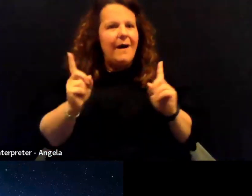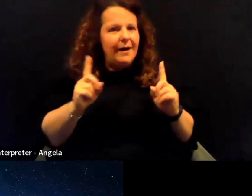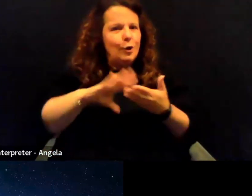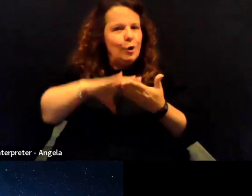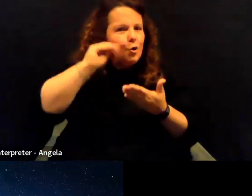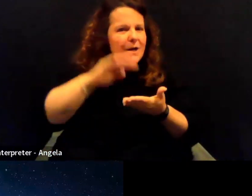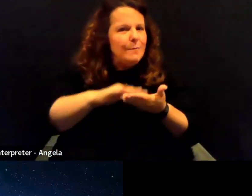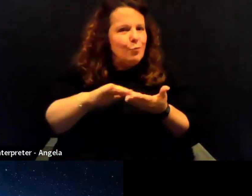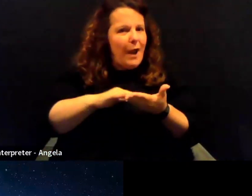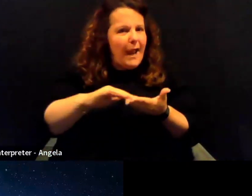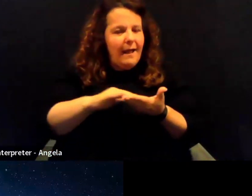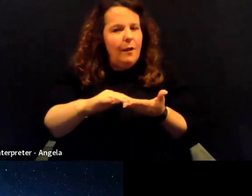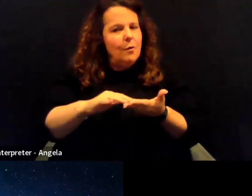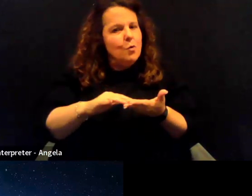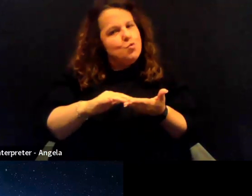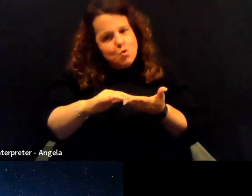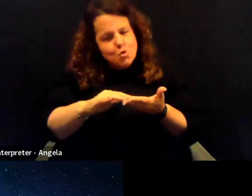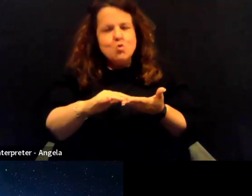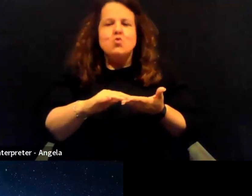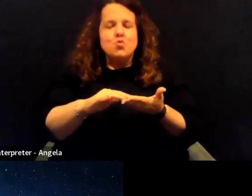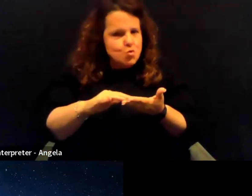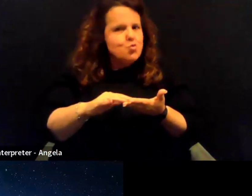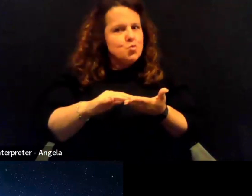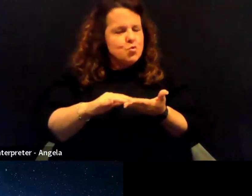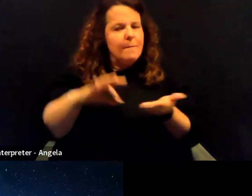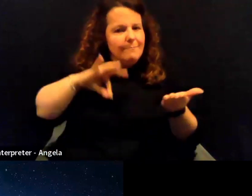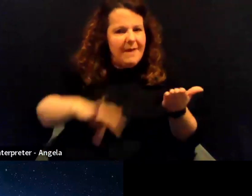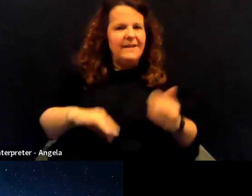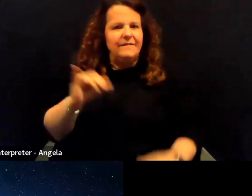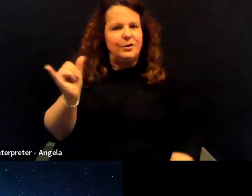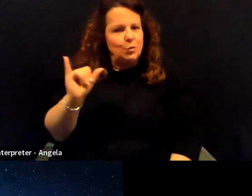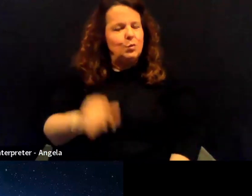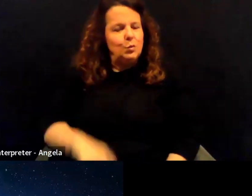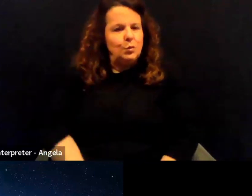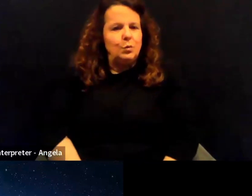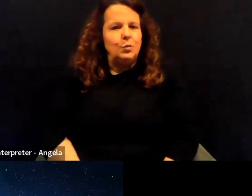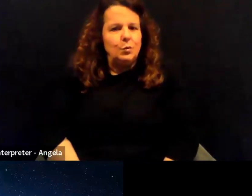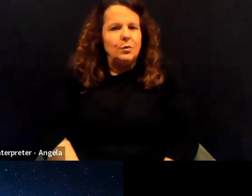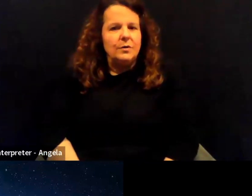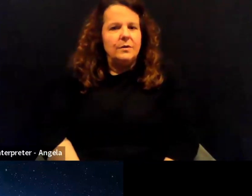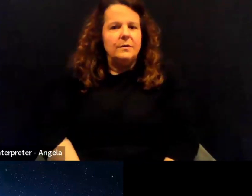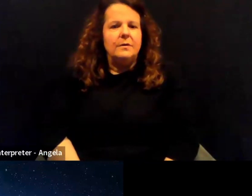So I just, I throw that out as, as an interesting thing when we're looking for how do we get